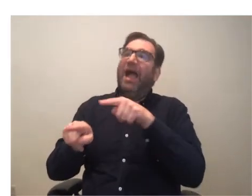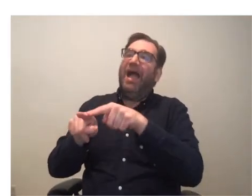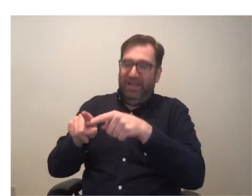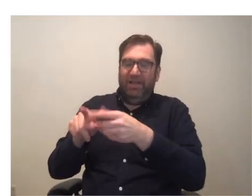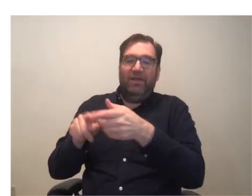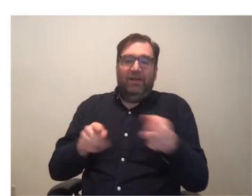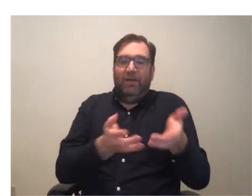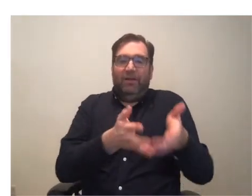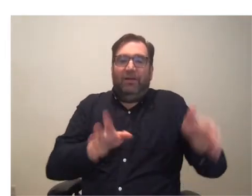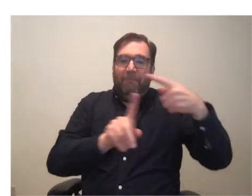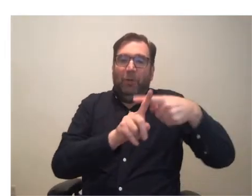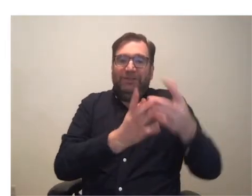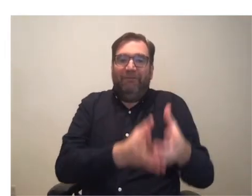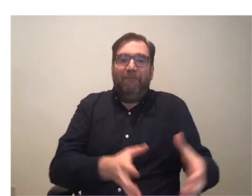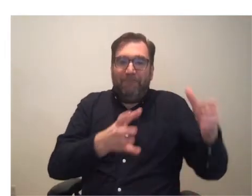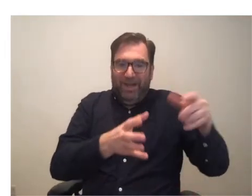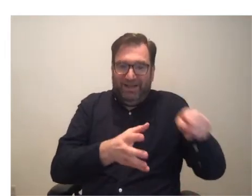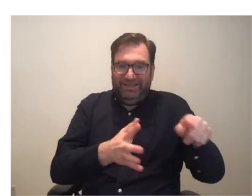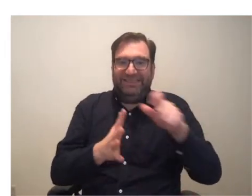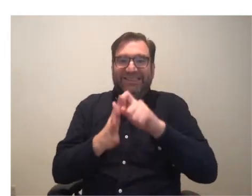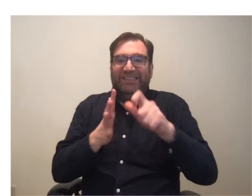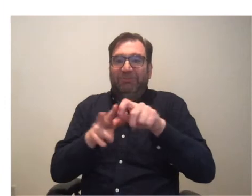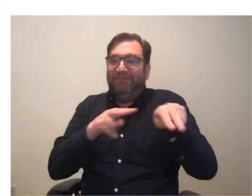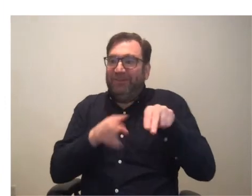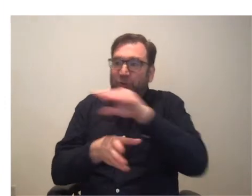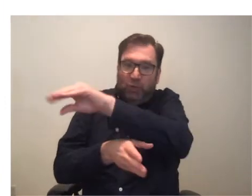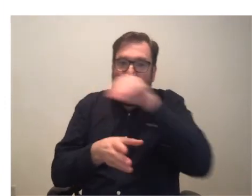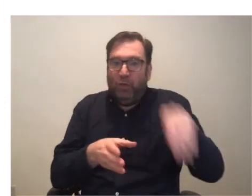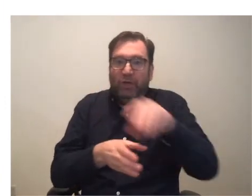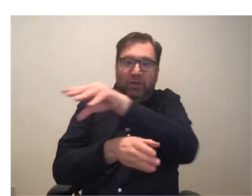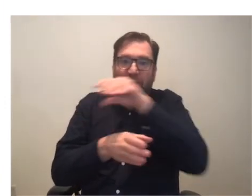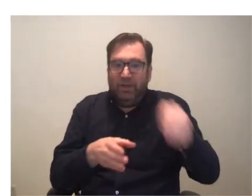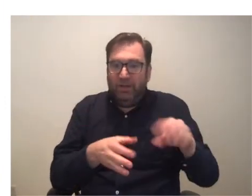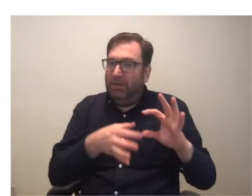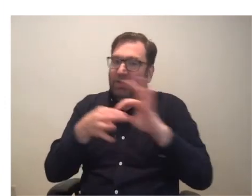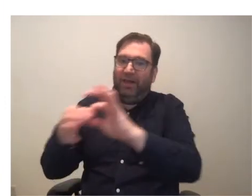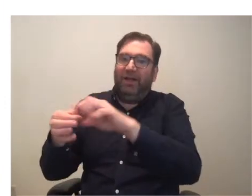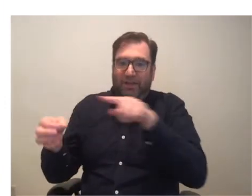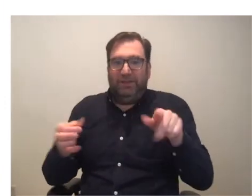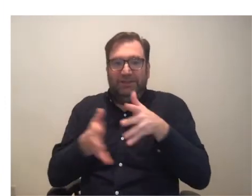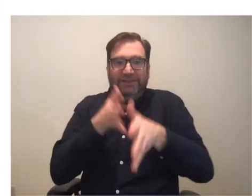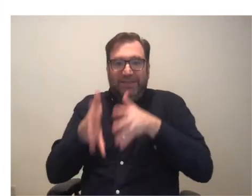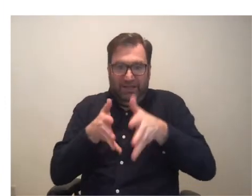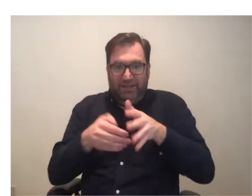we define a positive bag as dictionary videos corresponding to the sign "friend"